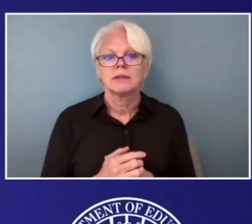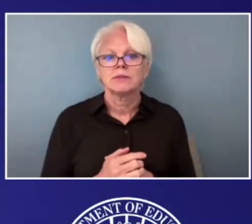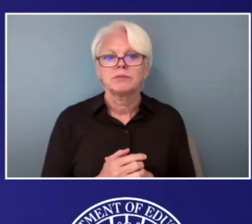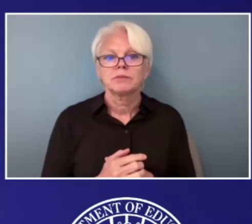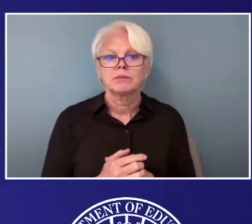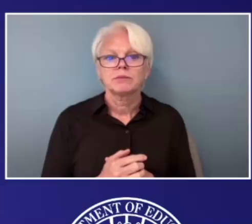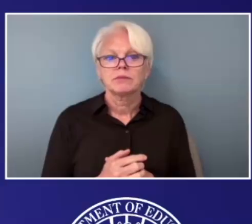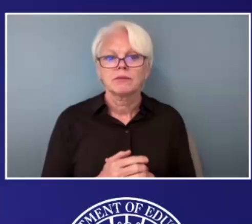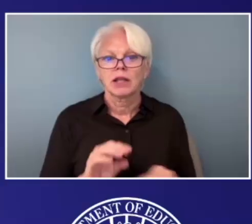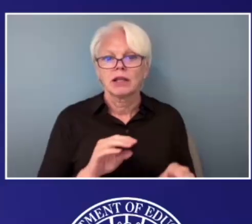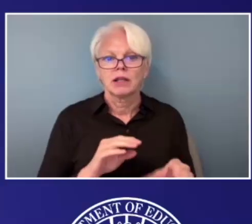I'm just going through my list here.